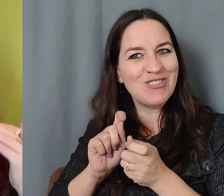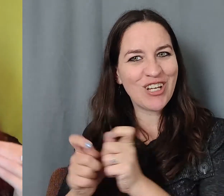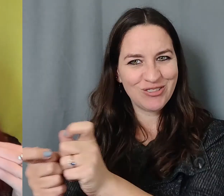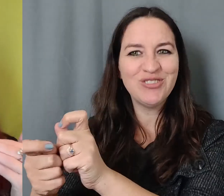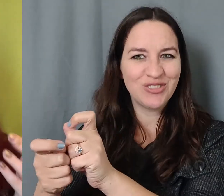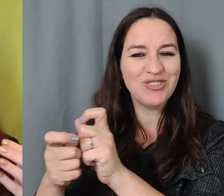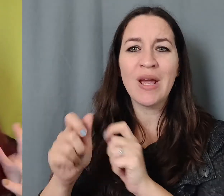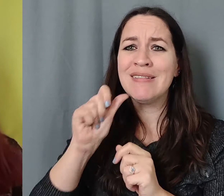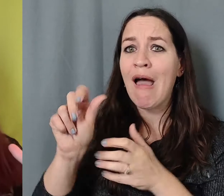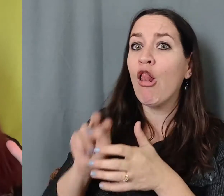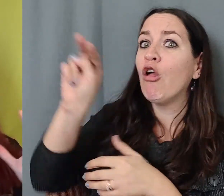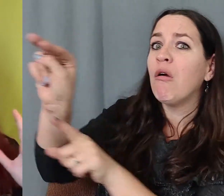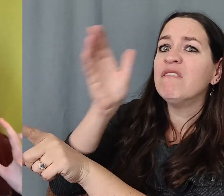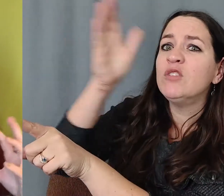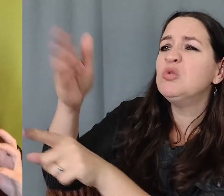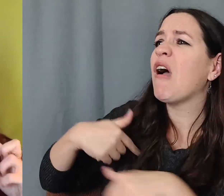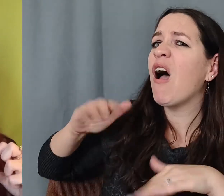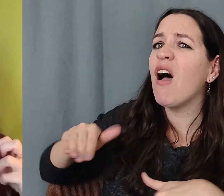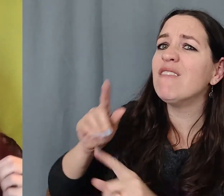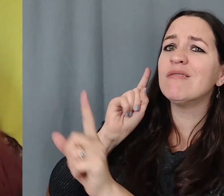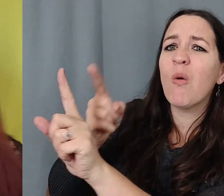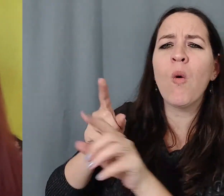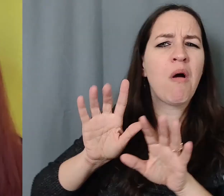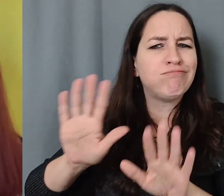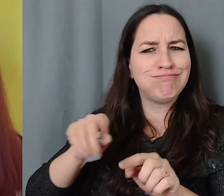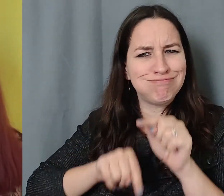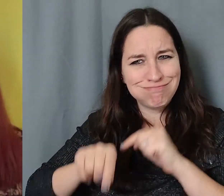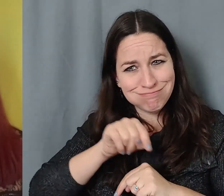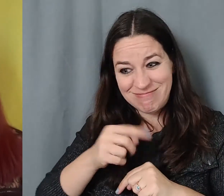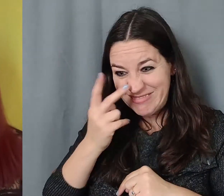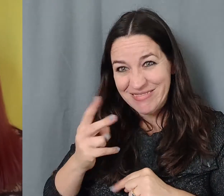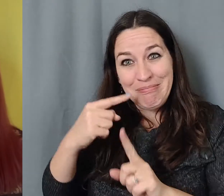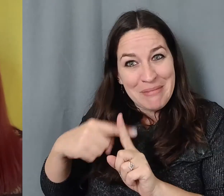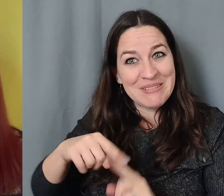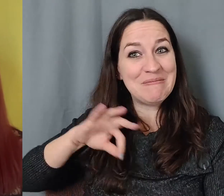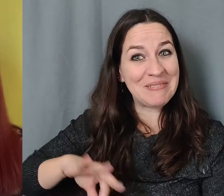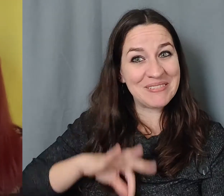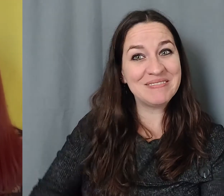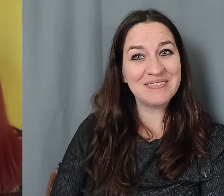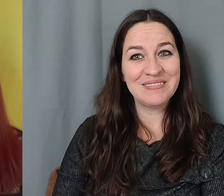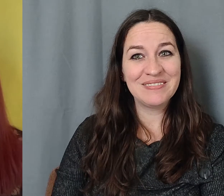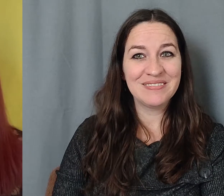steps add up. And so you'll start seeing changes. If you let yourself see them. You'll start seeing changes and positive benefits.